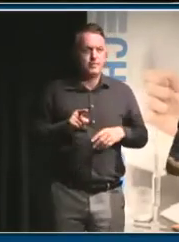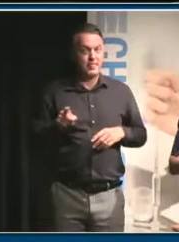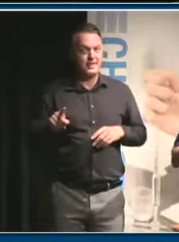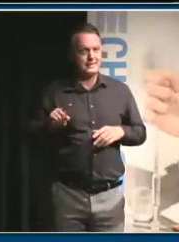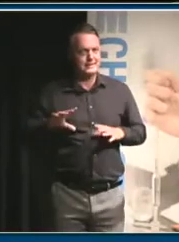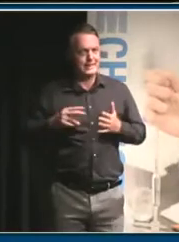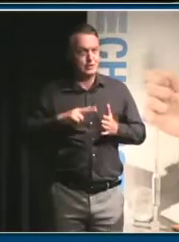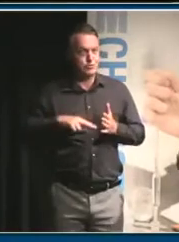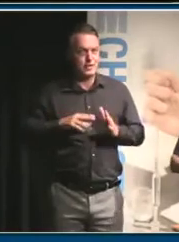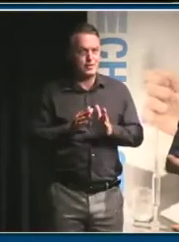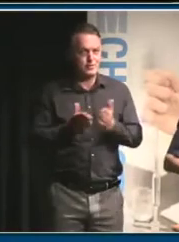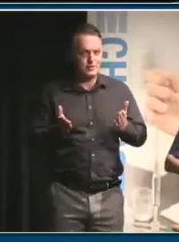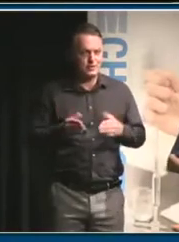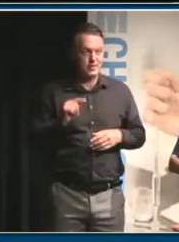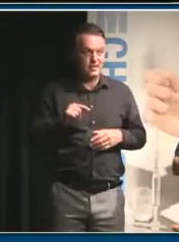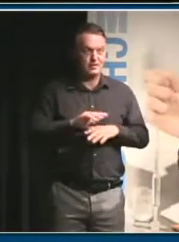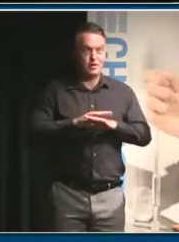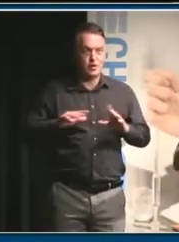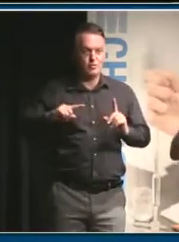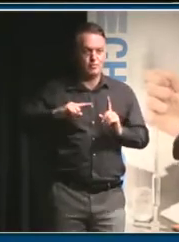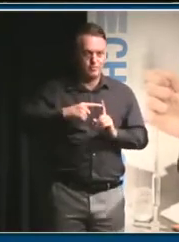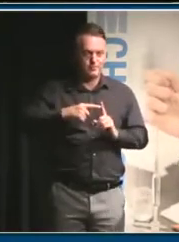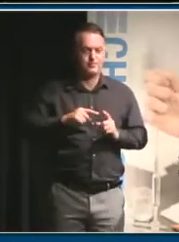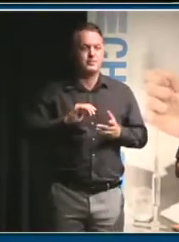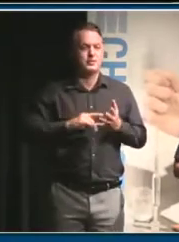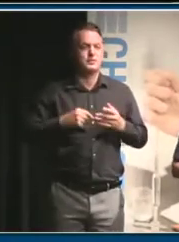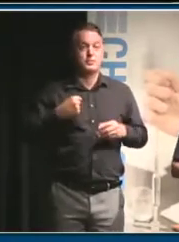because that's the whole point! So to me what I realised is that the